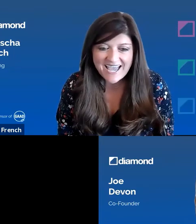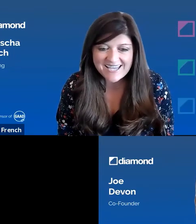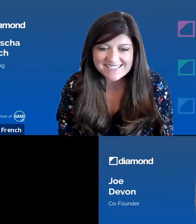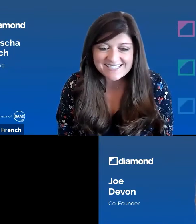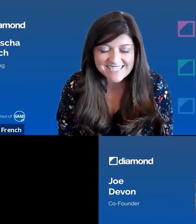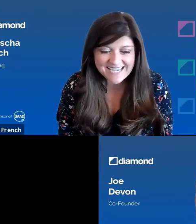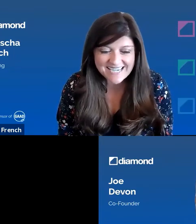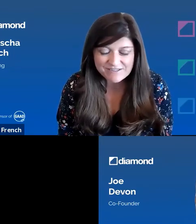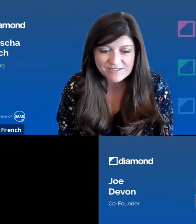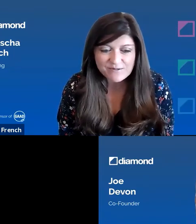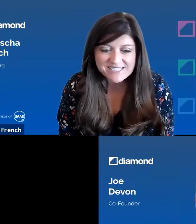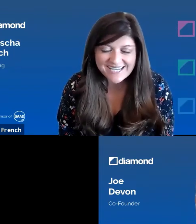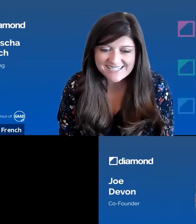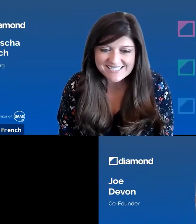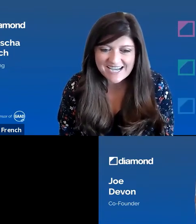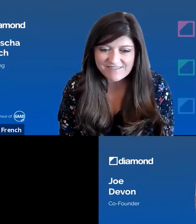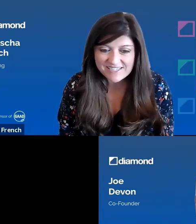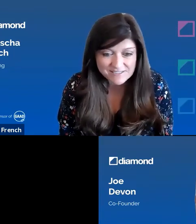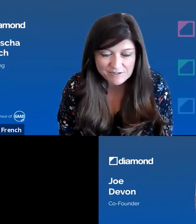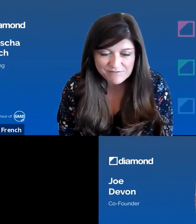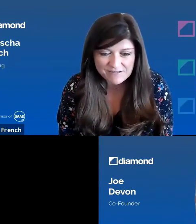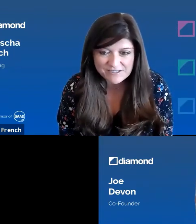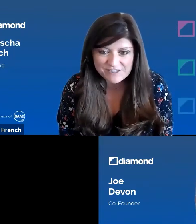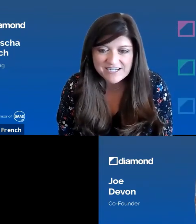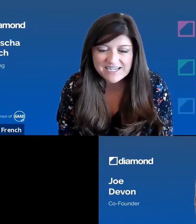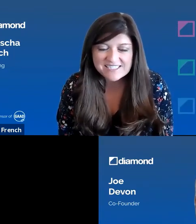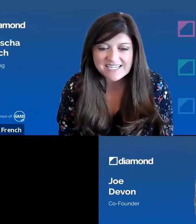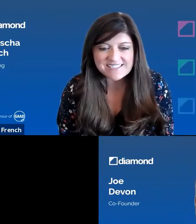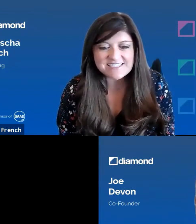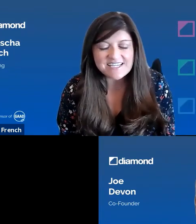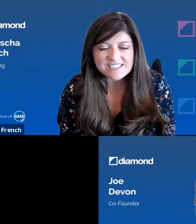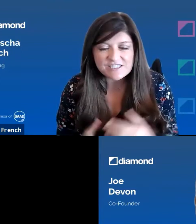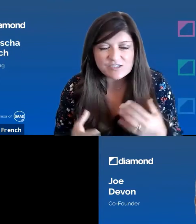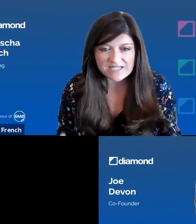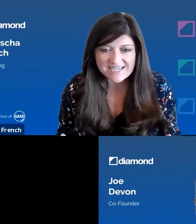And today, we are so excited to have his co founder Jensen Ascension join us